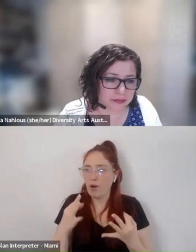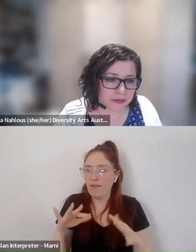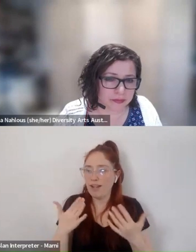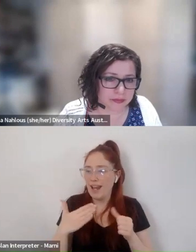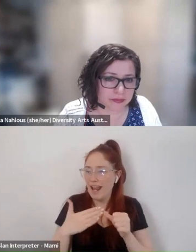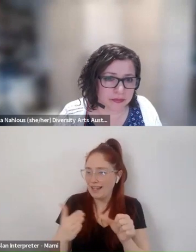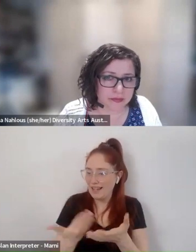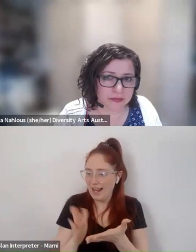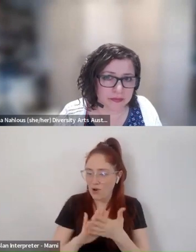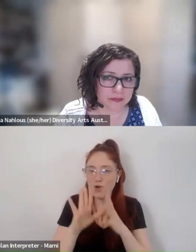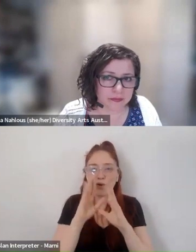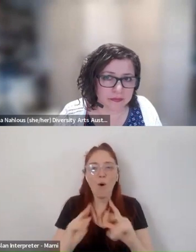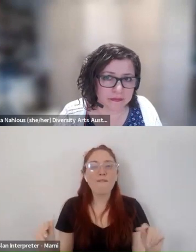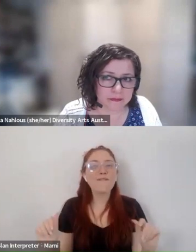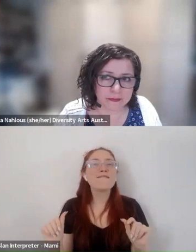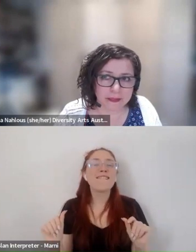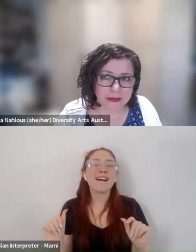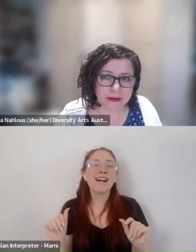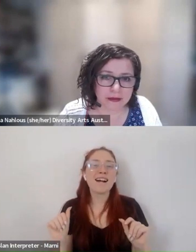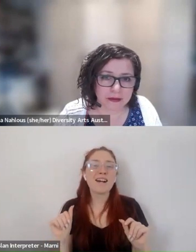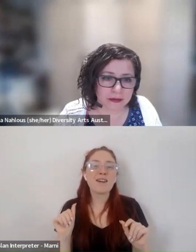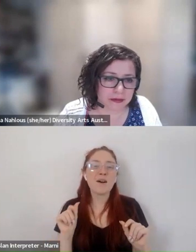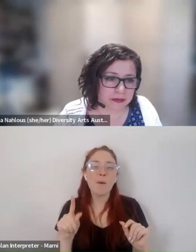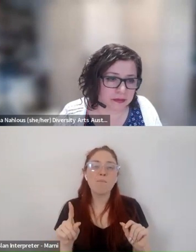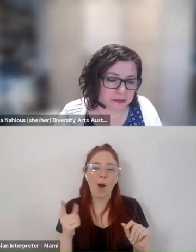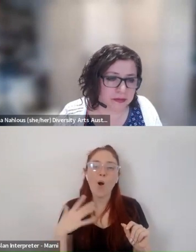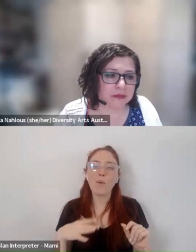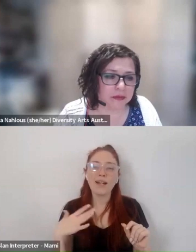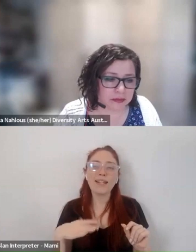you know, we need to do more work in that area, we need to